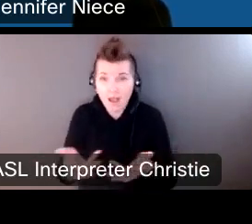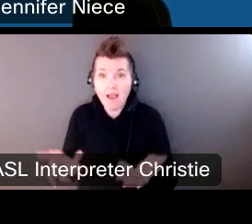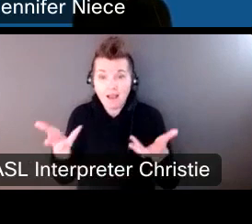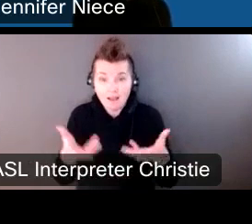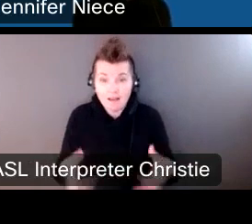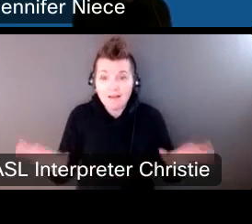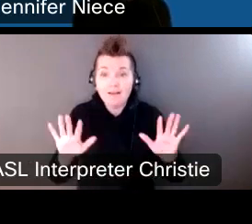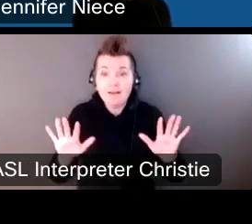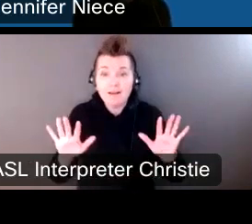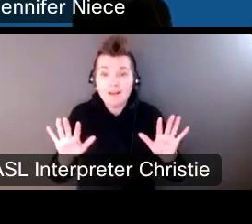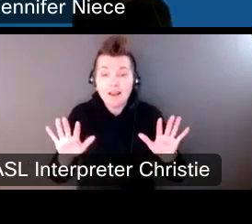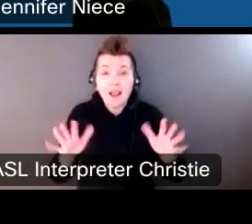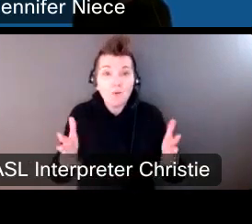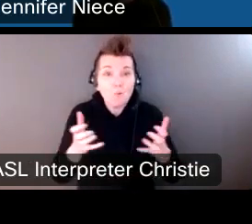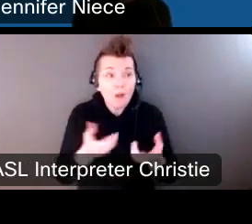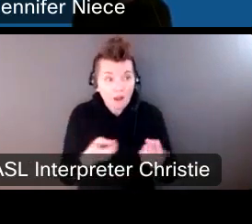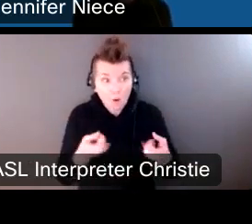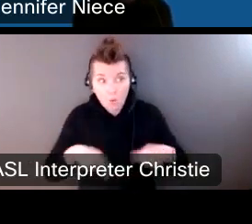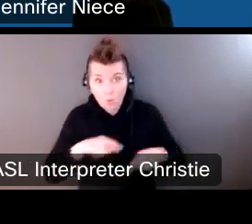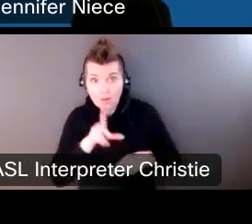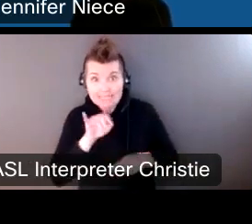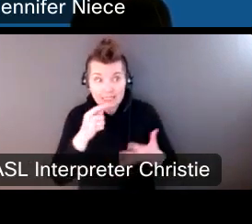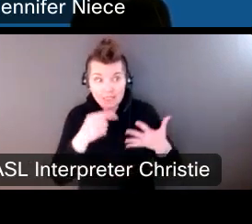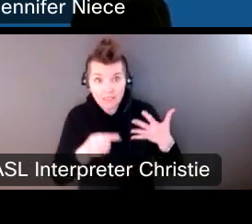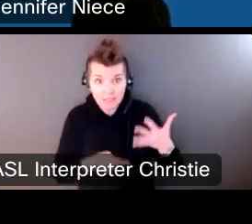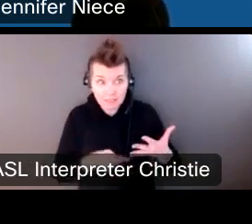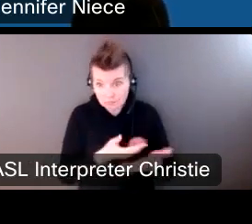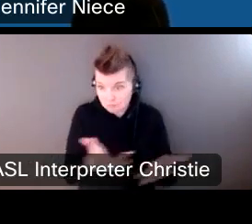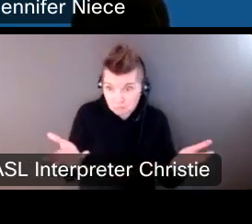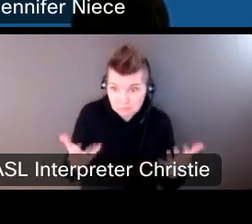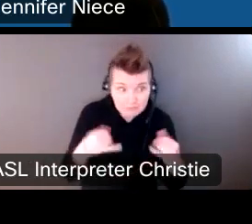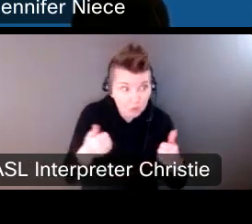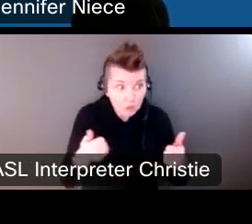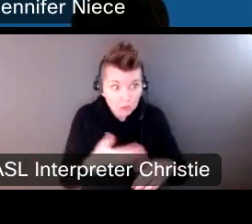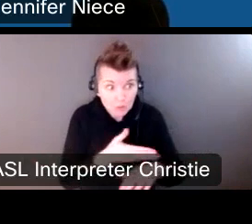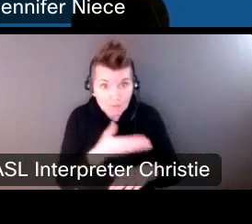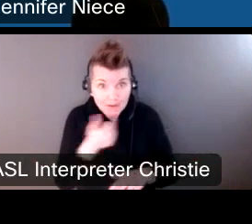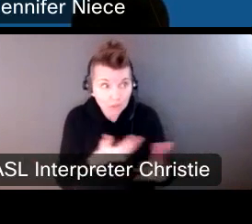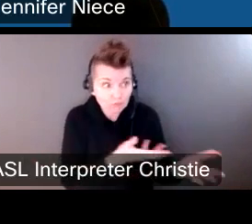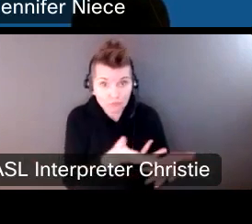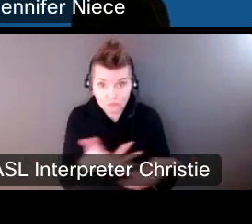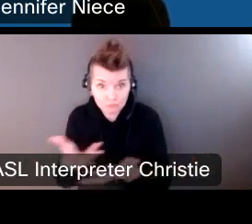the success of implementing those solutions. The second key element of the work plan is updating